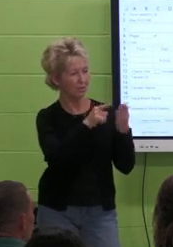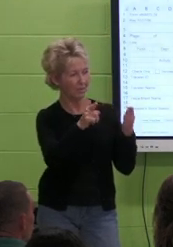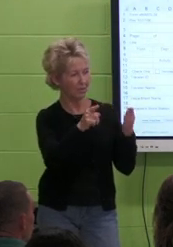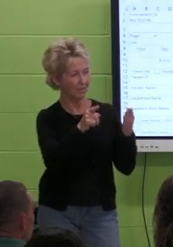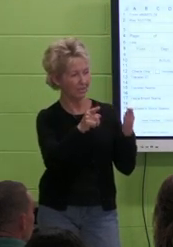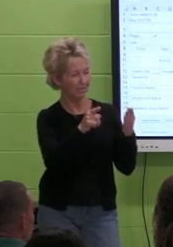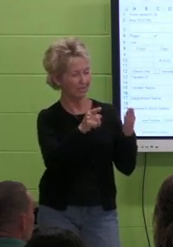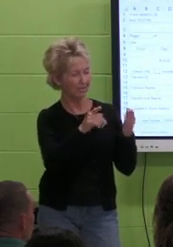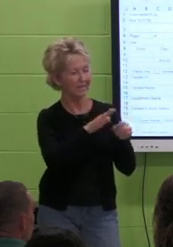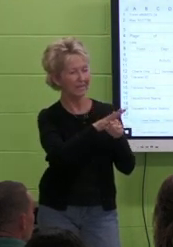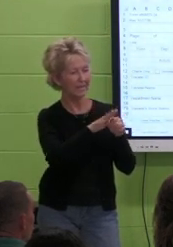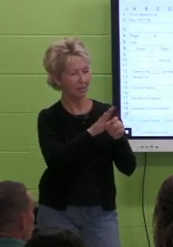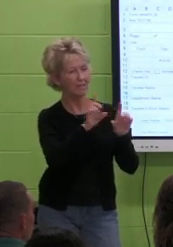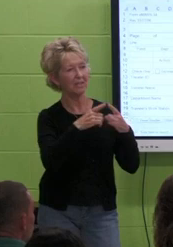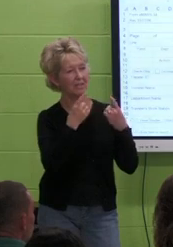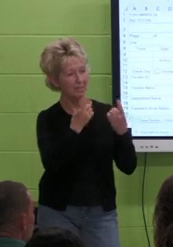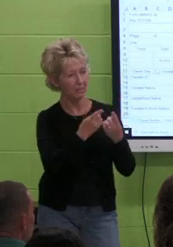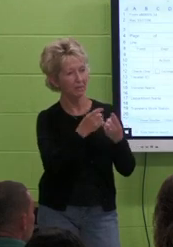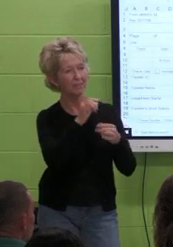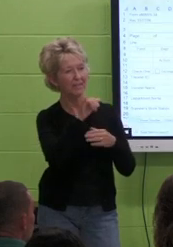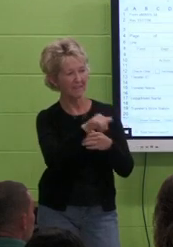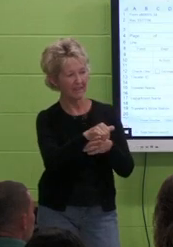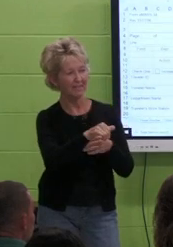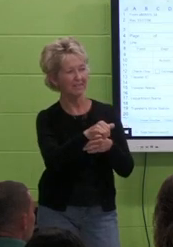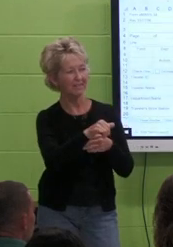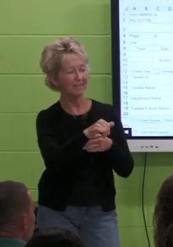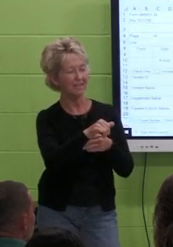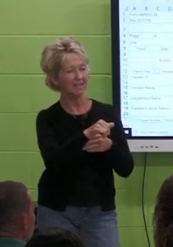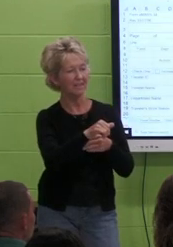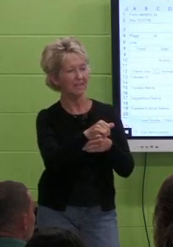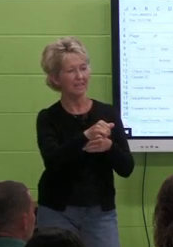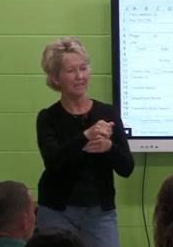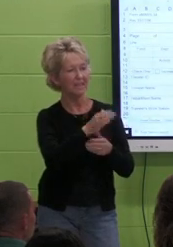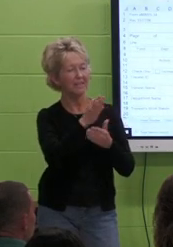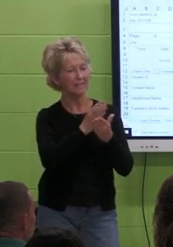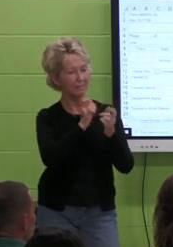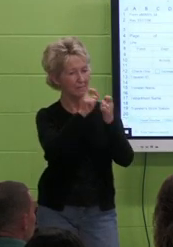what area or Department it's in okay and then there are some specifics that we were asked